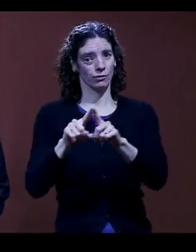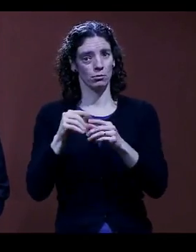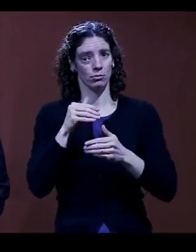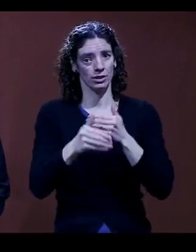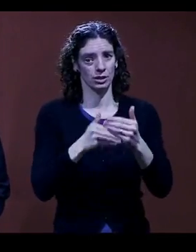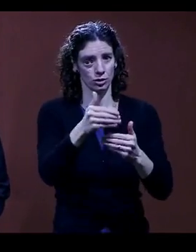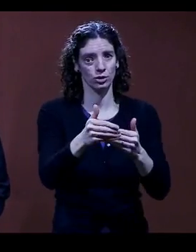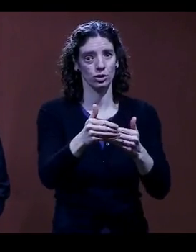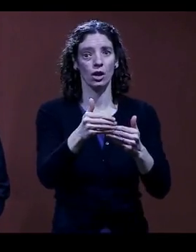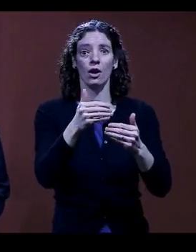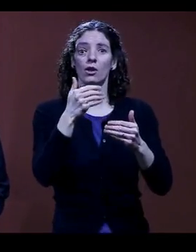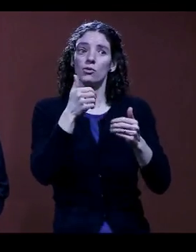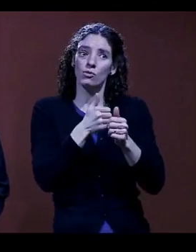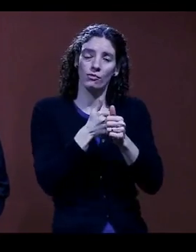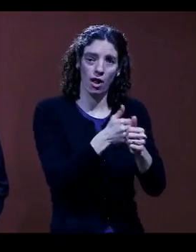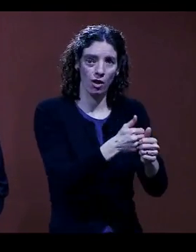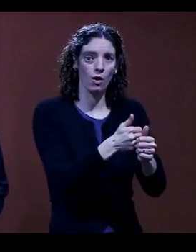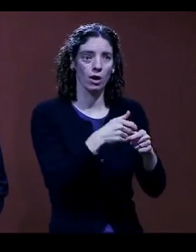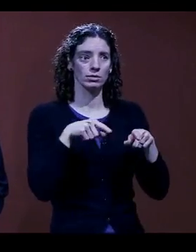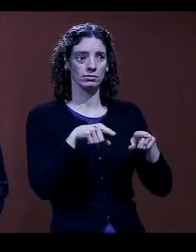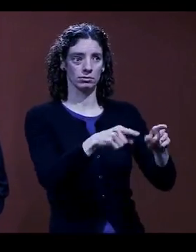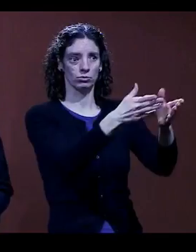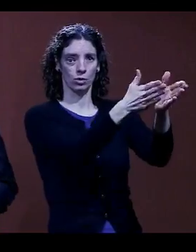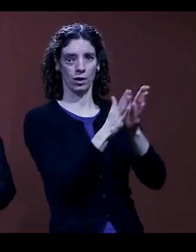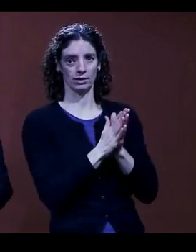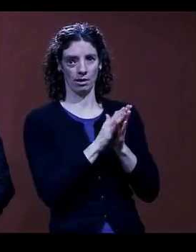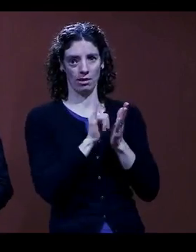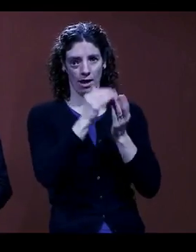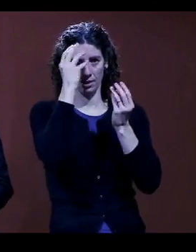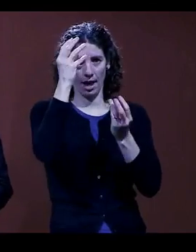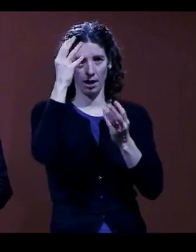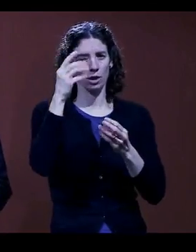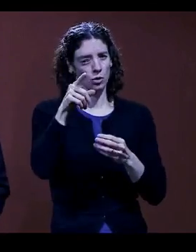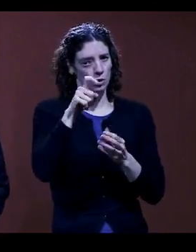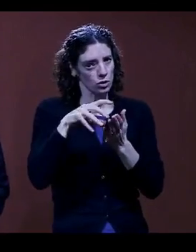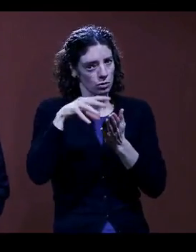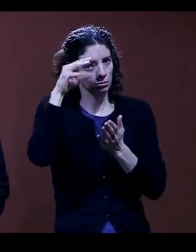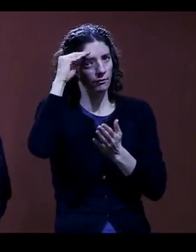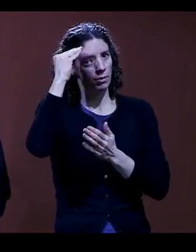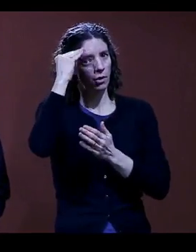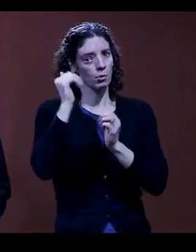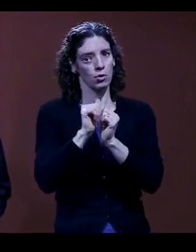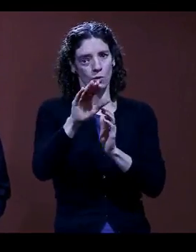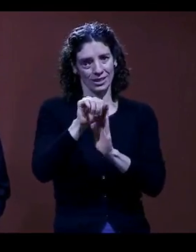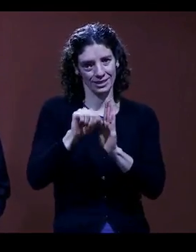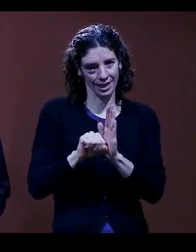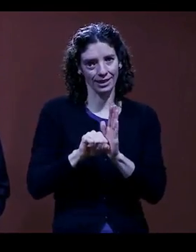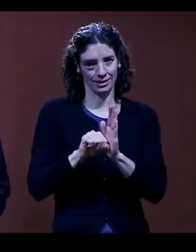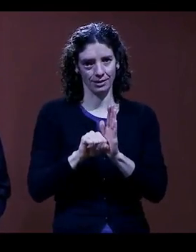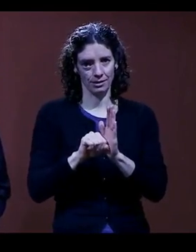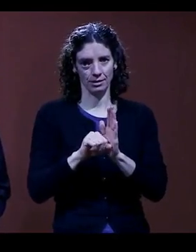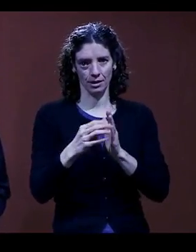the request for your district data. So you need to kind of learn what those might be. They're going to be different in each state,